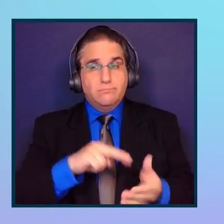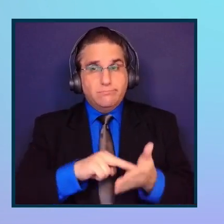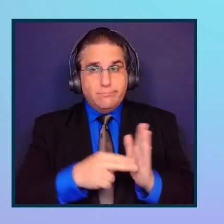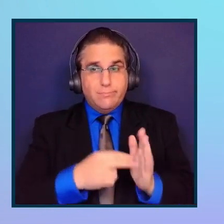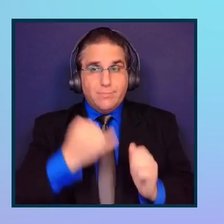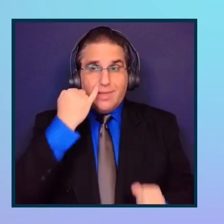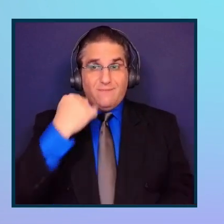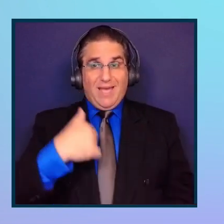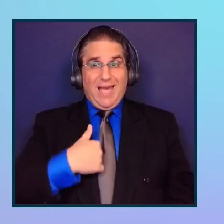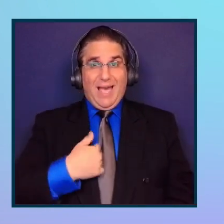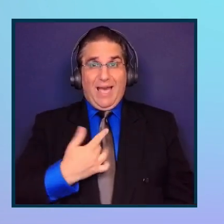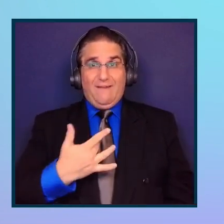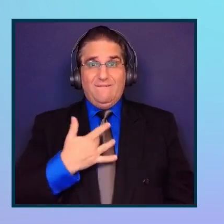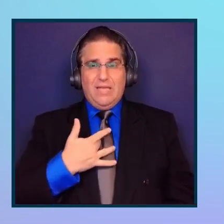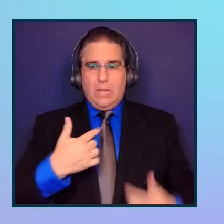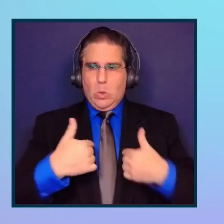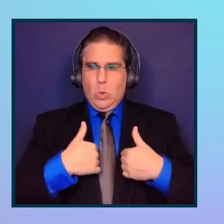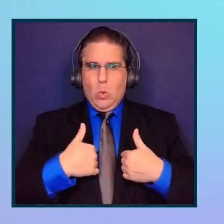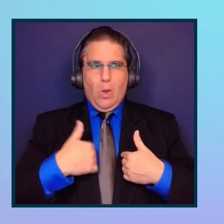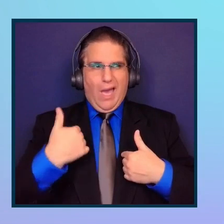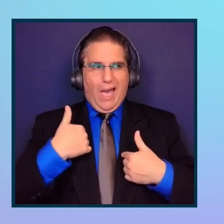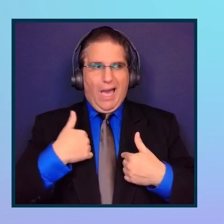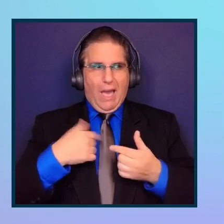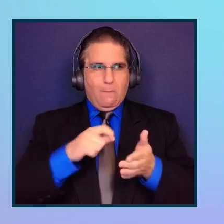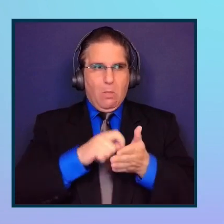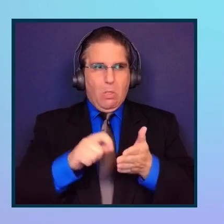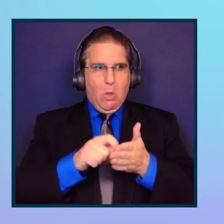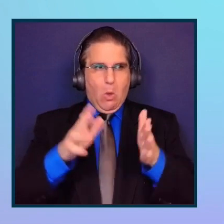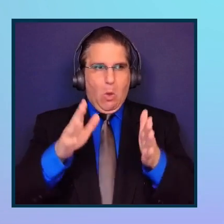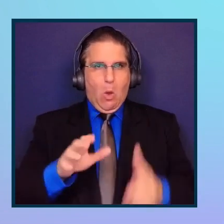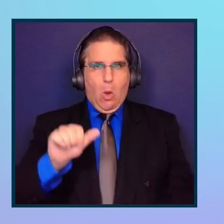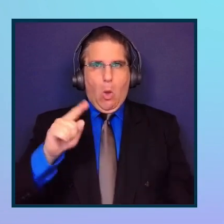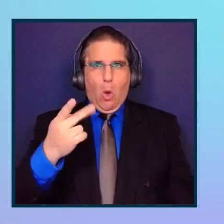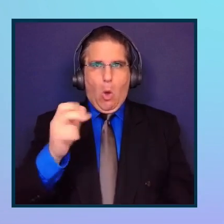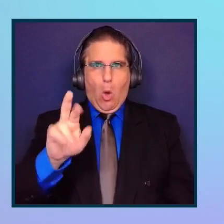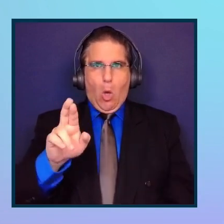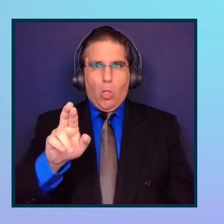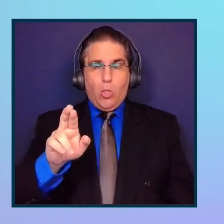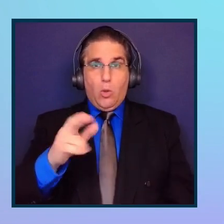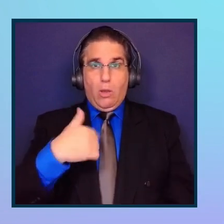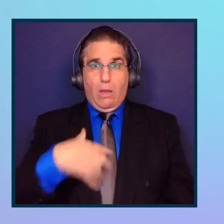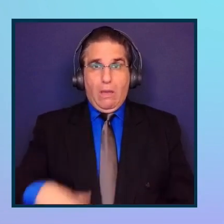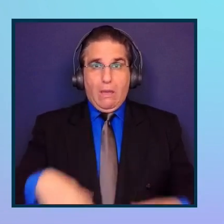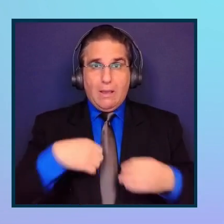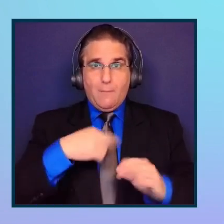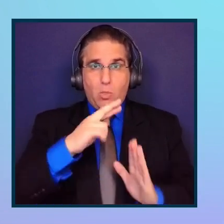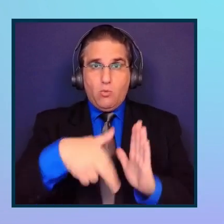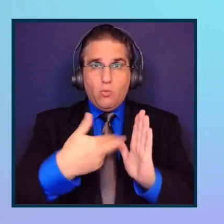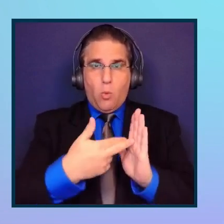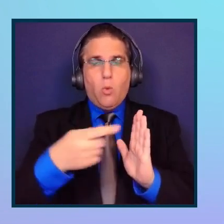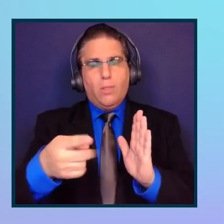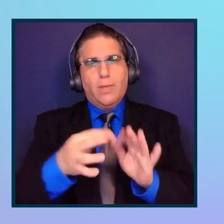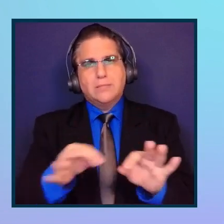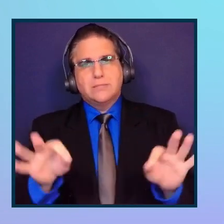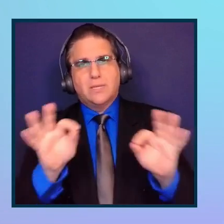have an authorship role is essential. It's not clear to me that anybody on this call